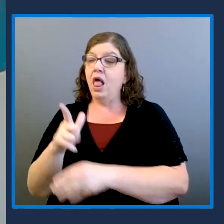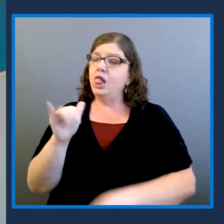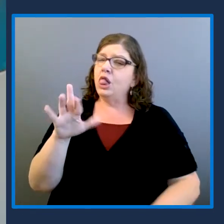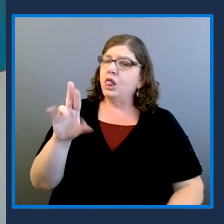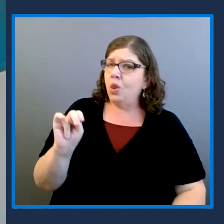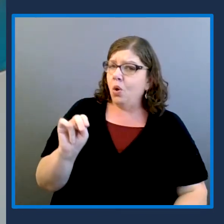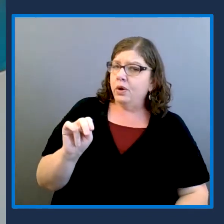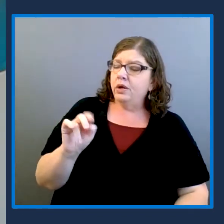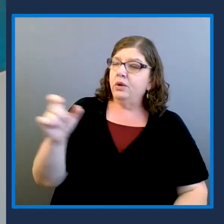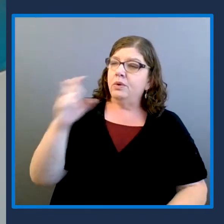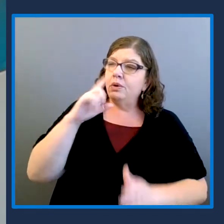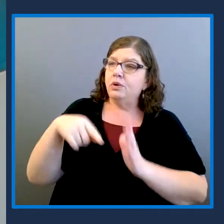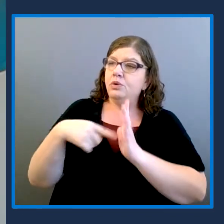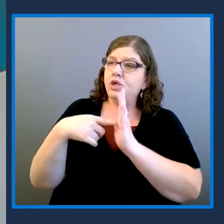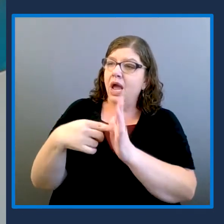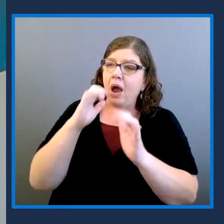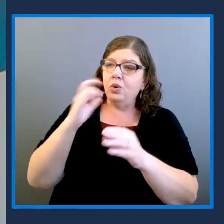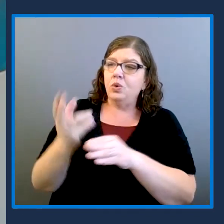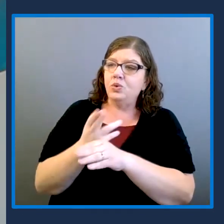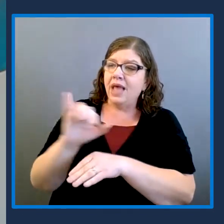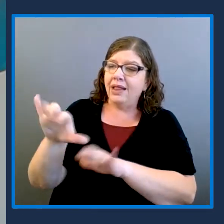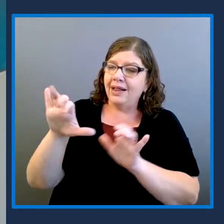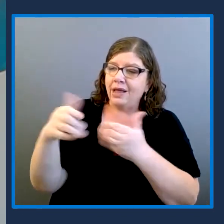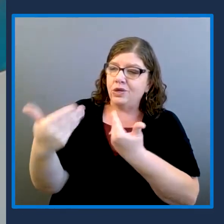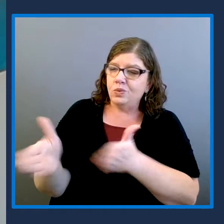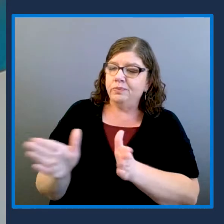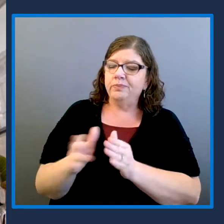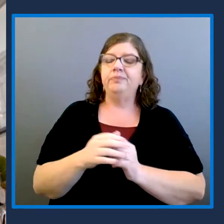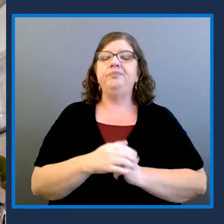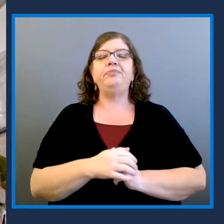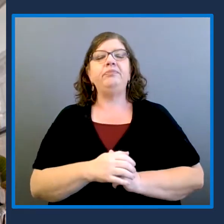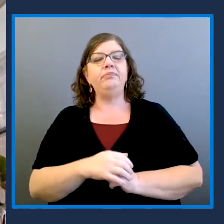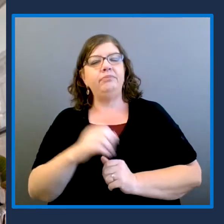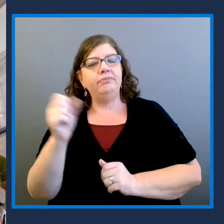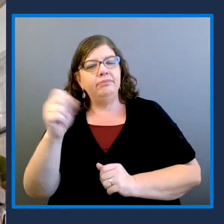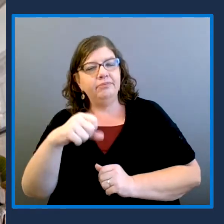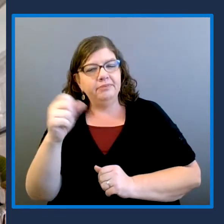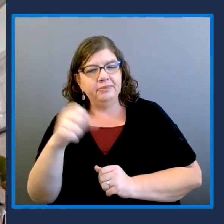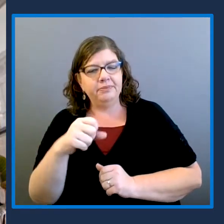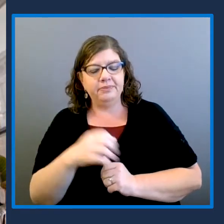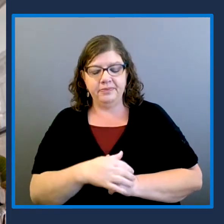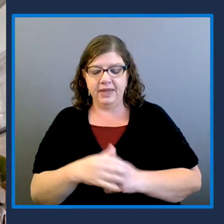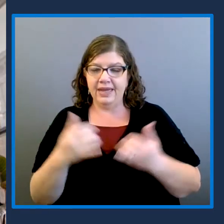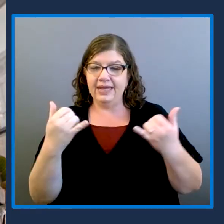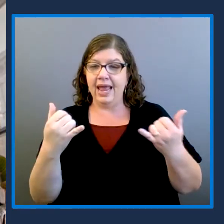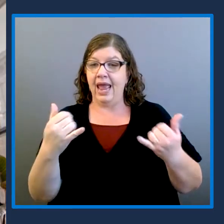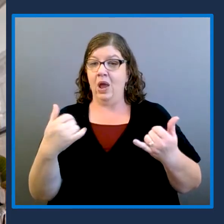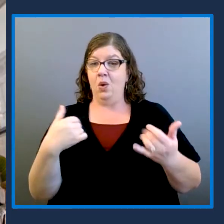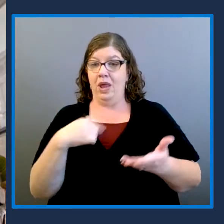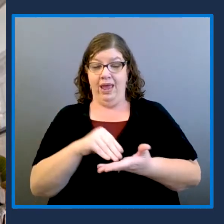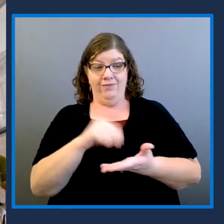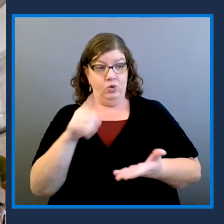would you like to share how you use udl in the classroom absolutely so we're in a point now where